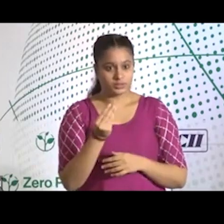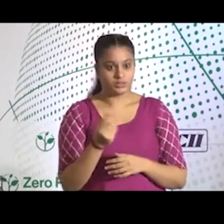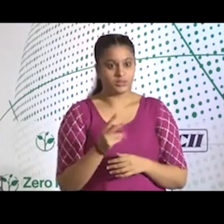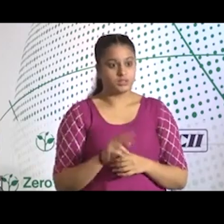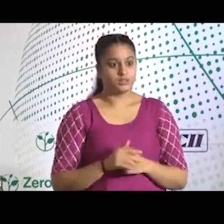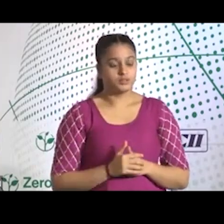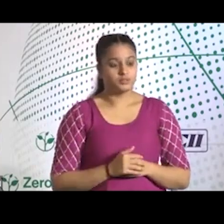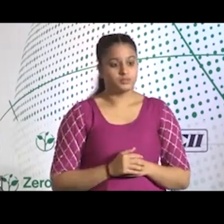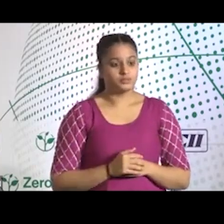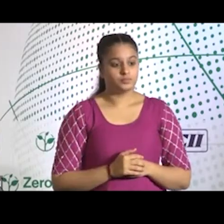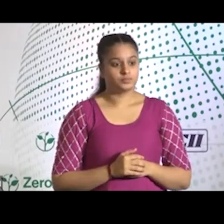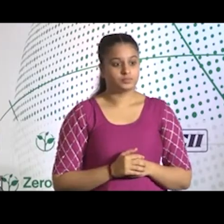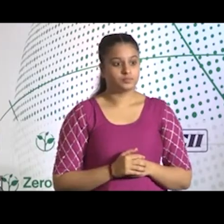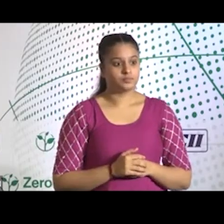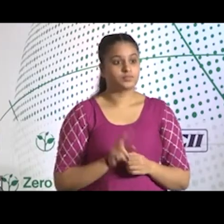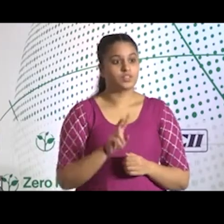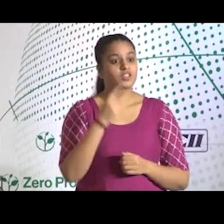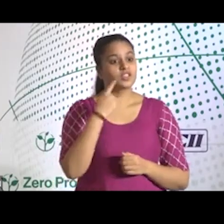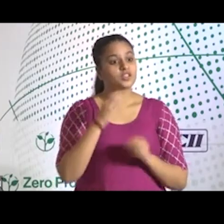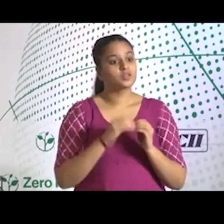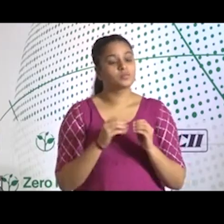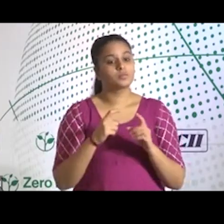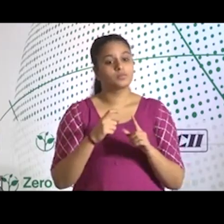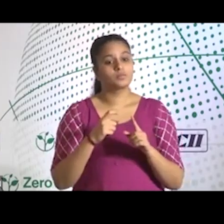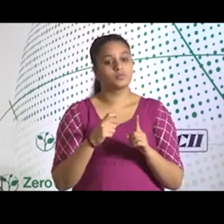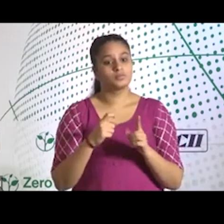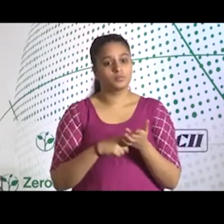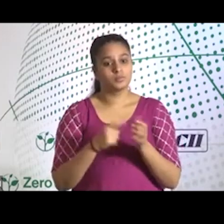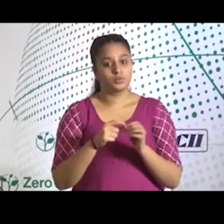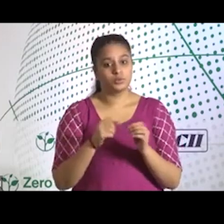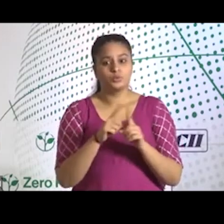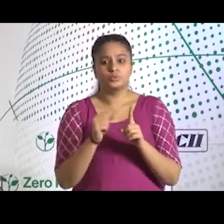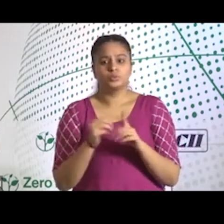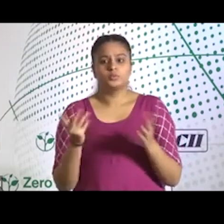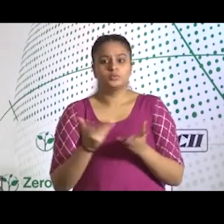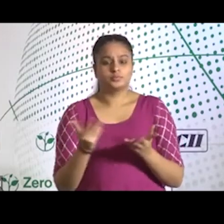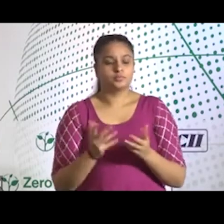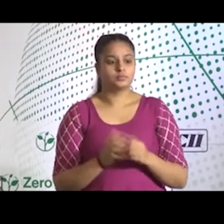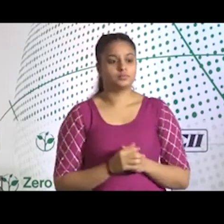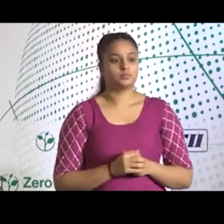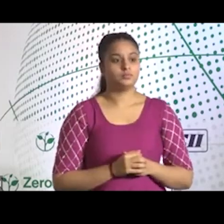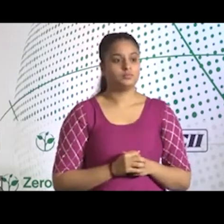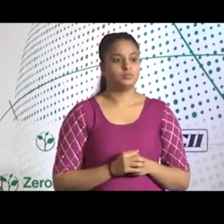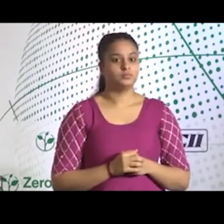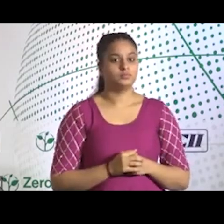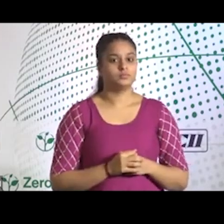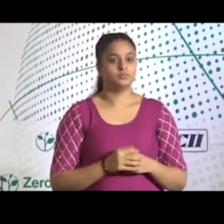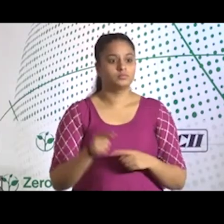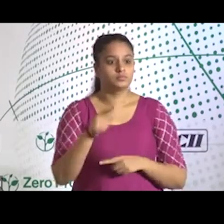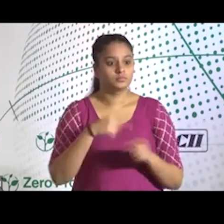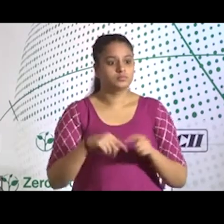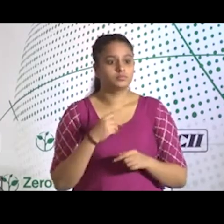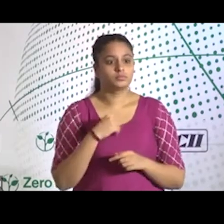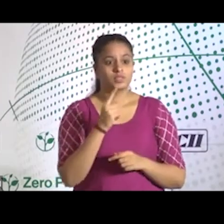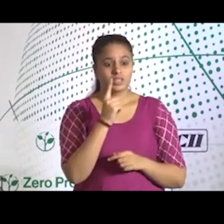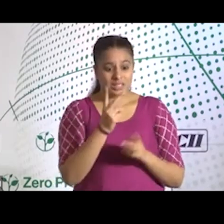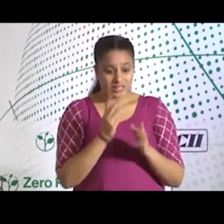we've been doing in in in the space because it's not that you want to just increase the count.